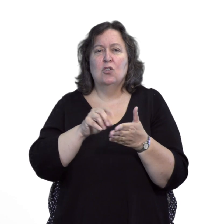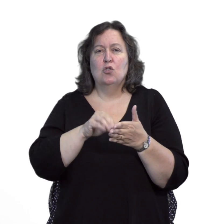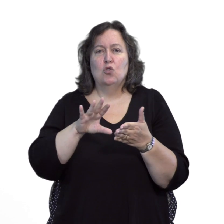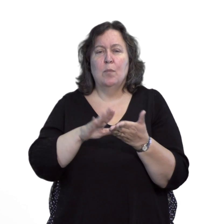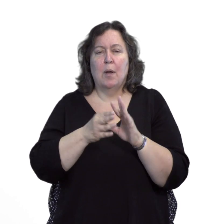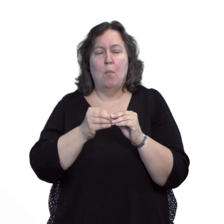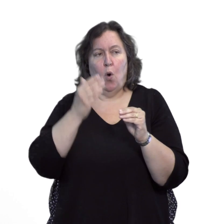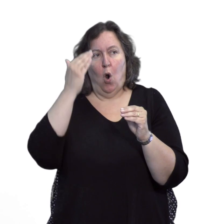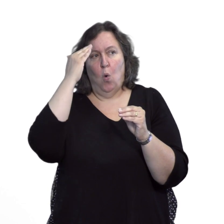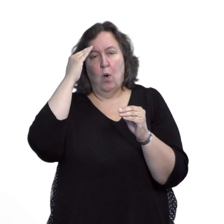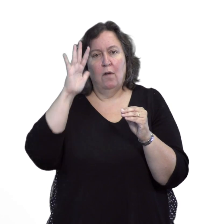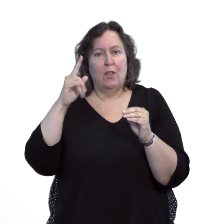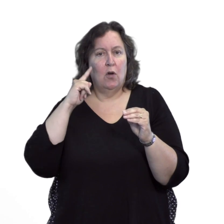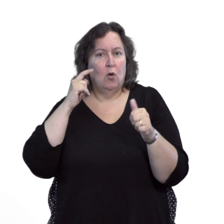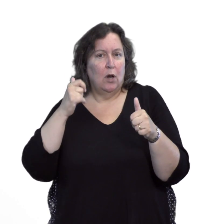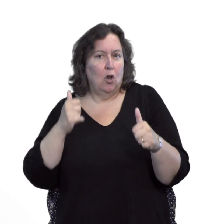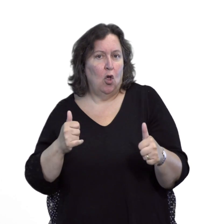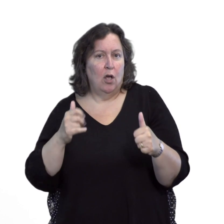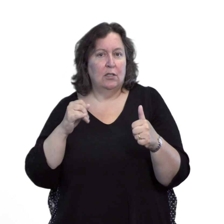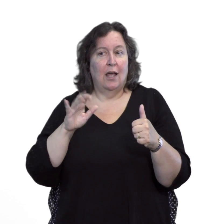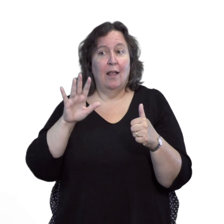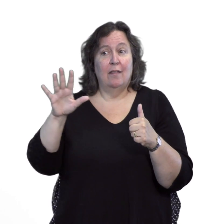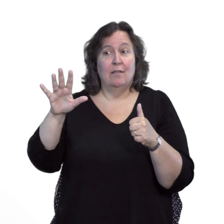and the language of their peers changes.